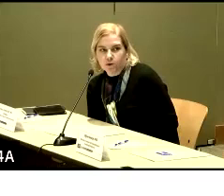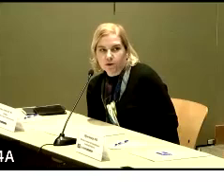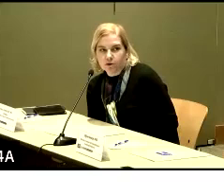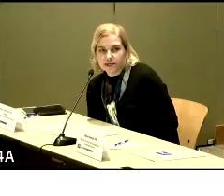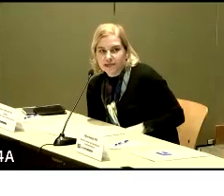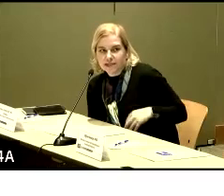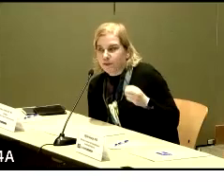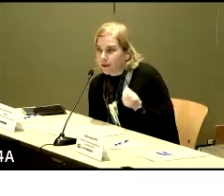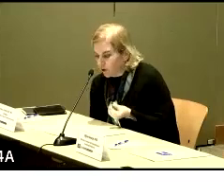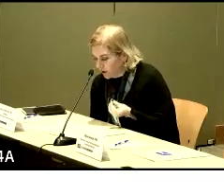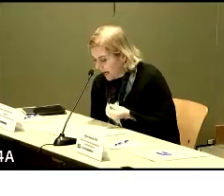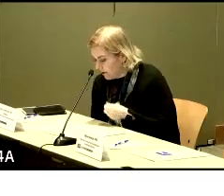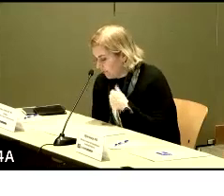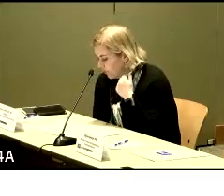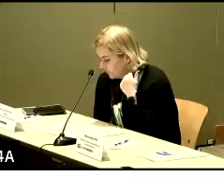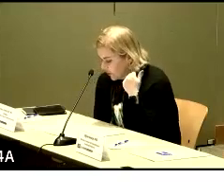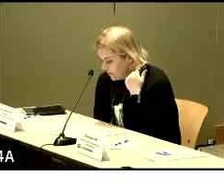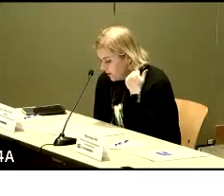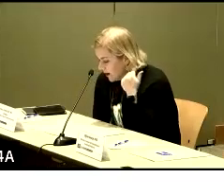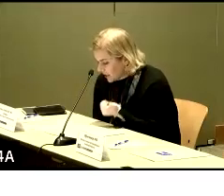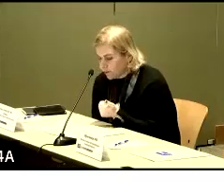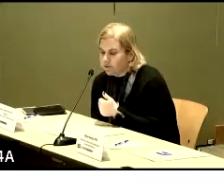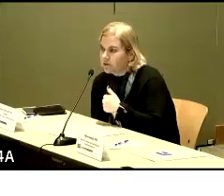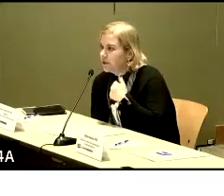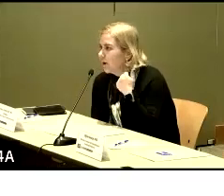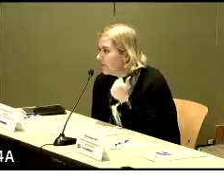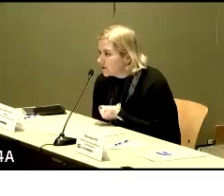with other grantees, but they pulled together folks from hospital emergency departments,